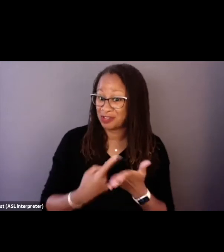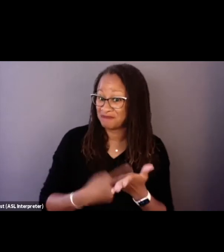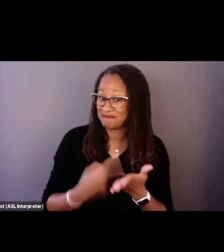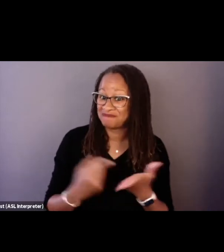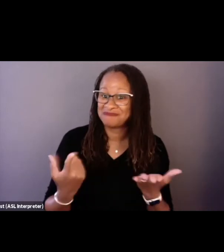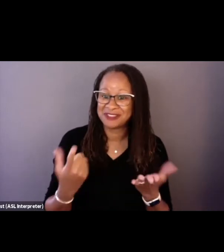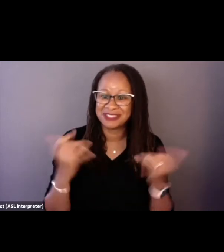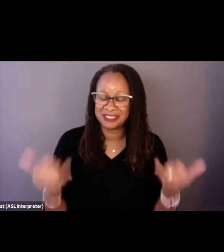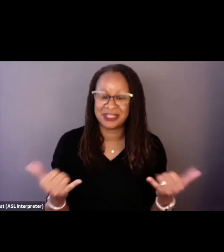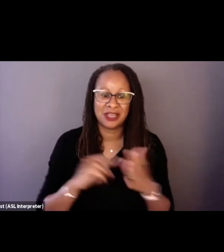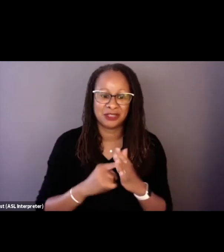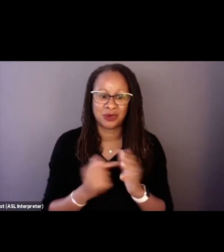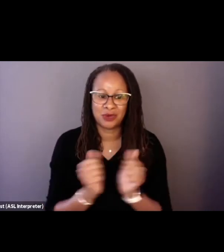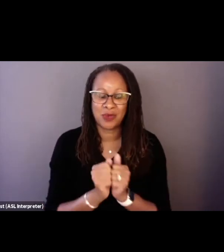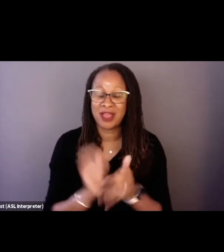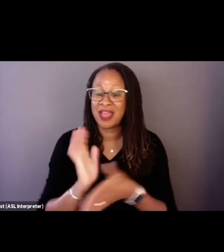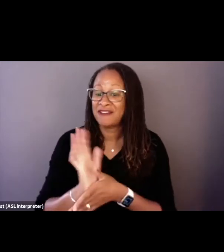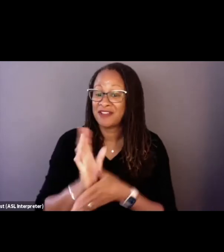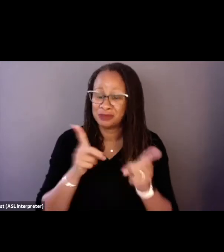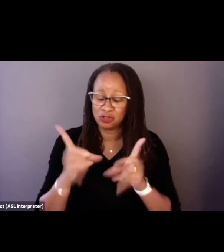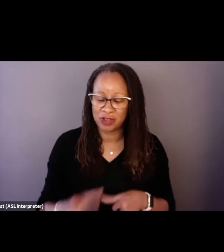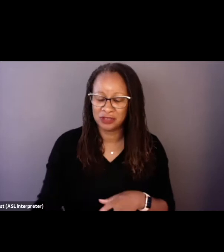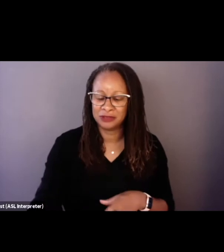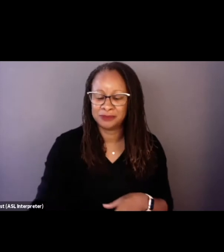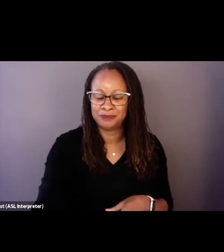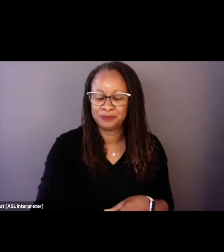starting with the film's director, Yoruba Richen.